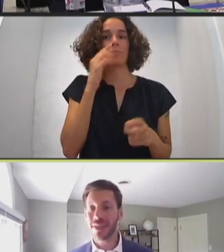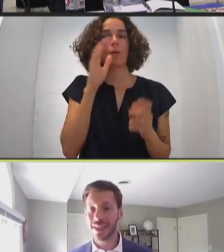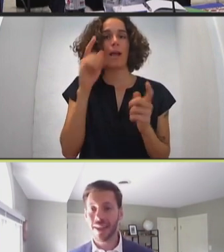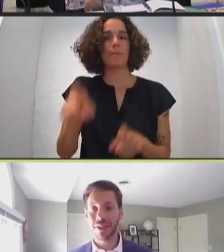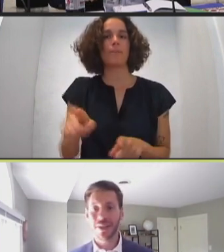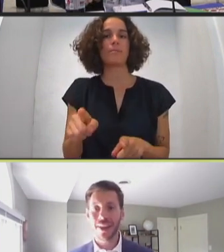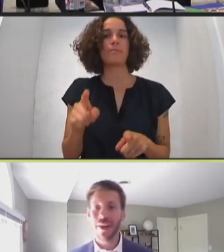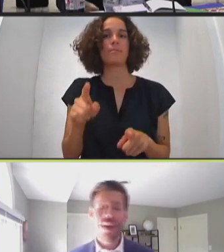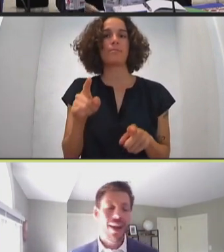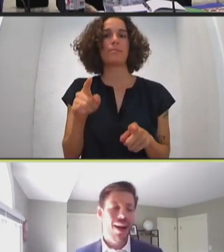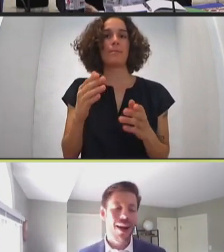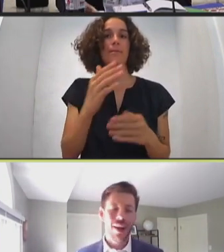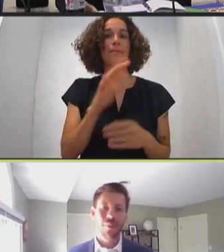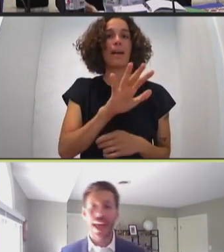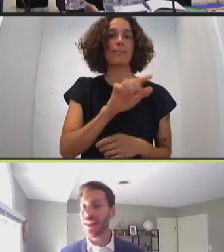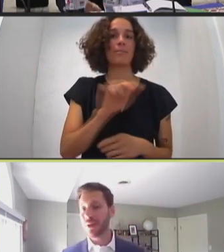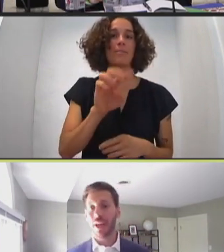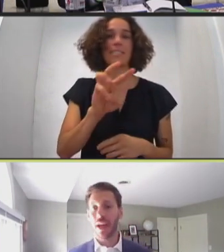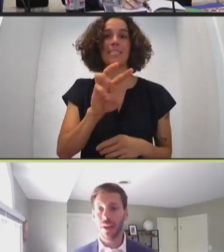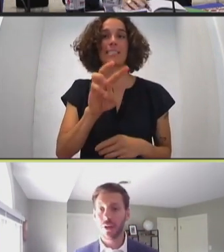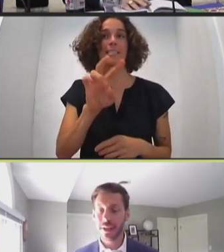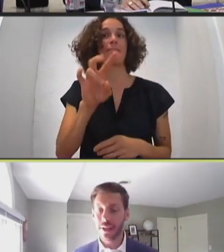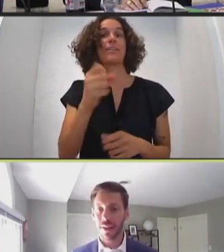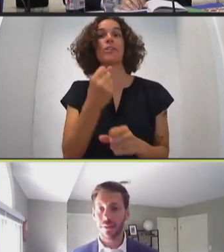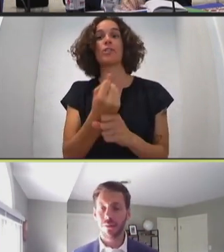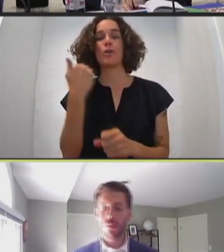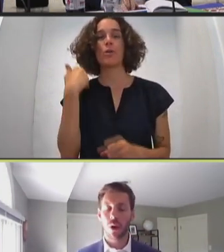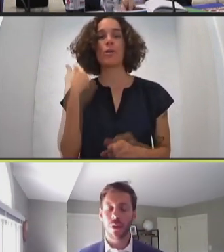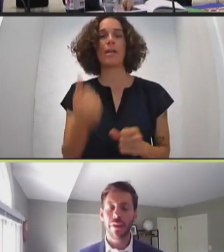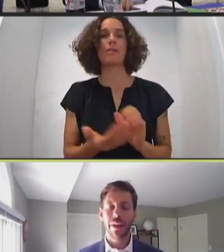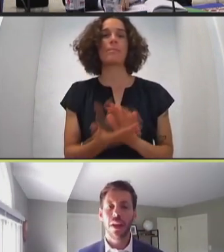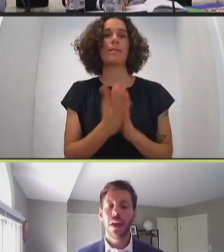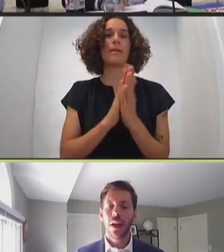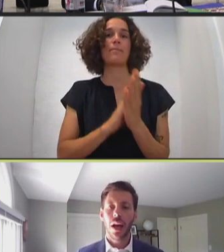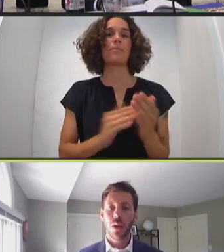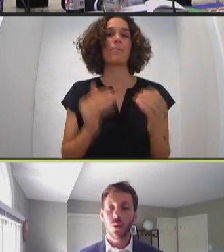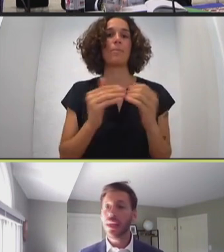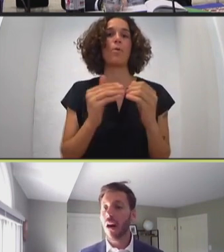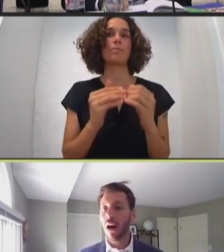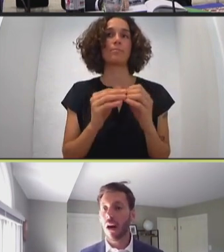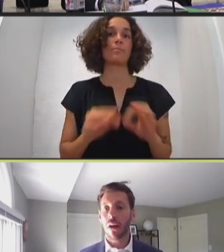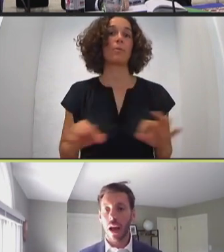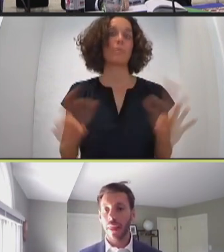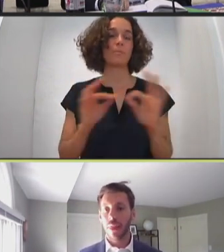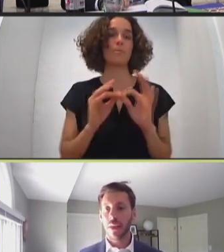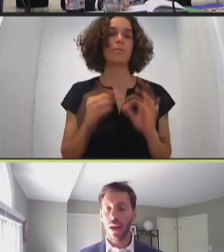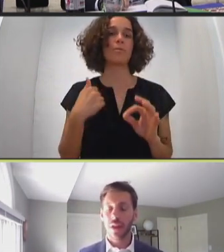six, seven years ago. And it's only gotten increasingly more relevant. We are on some